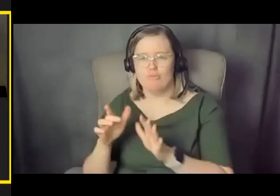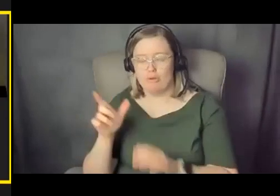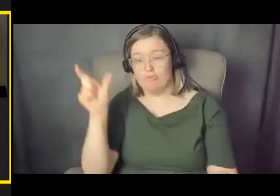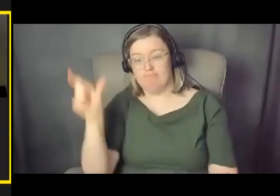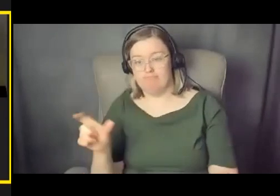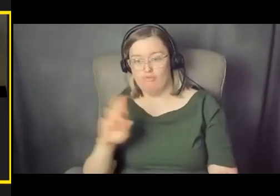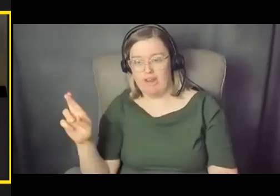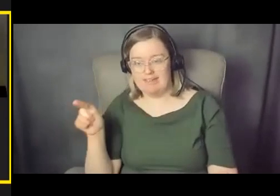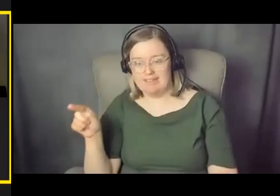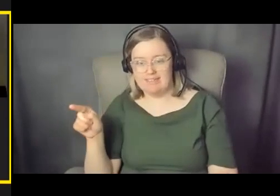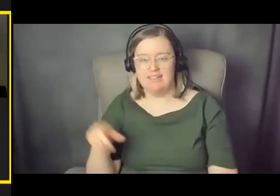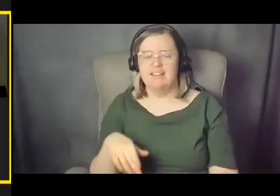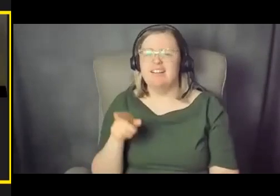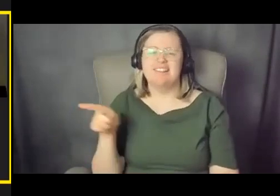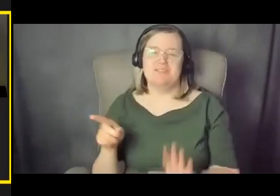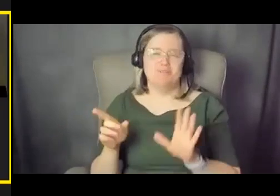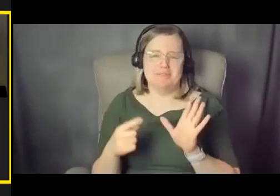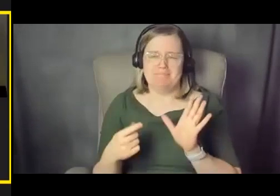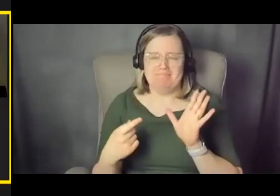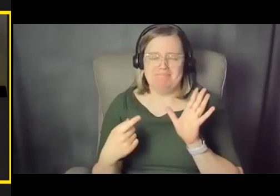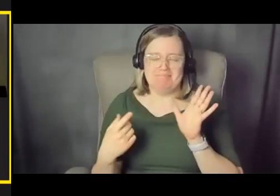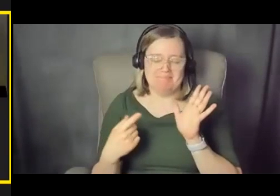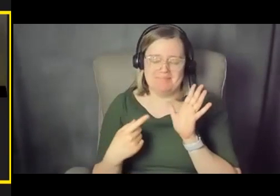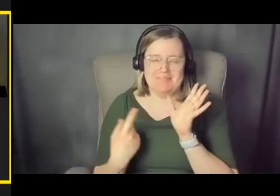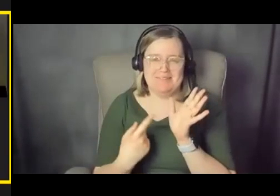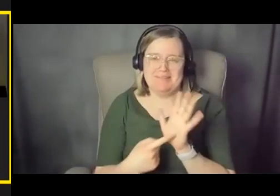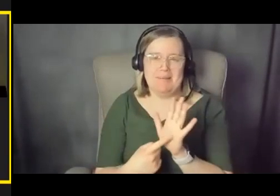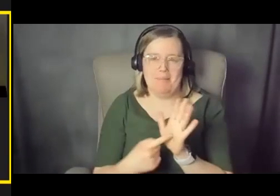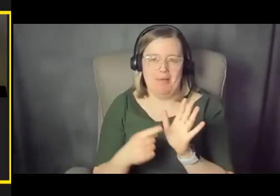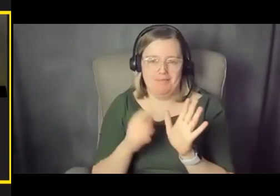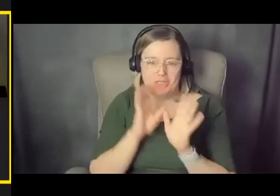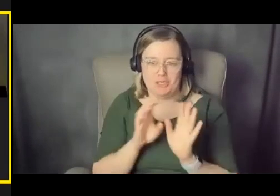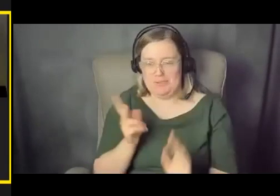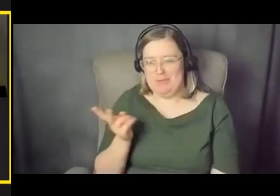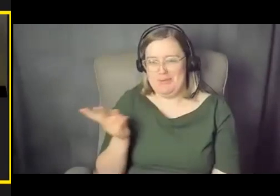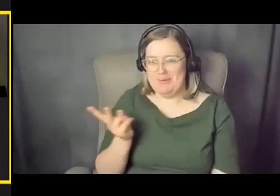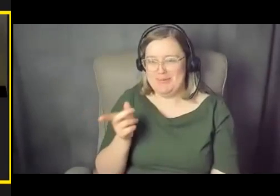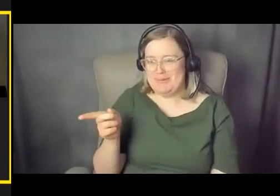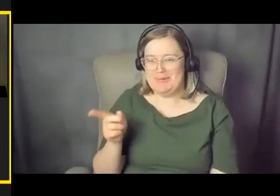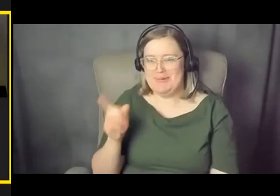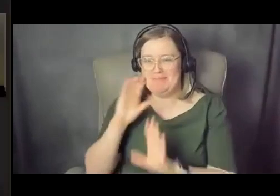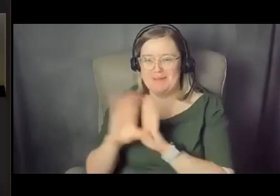side, these are sample images. These -- this isn't Sarah and Laurie.